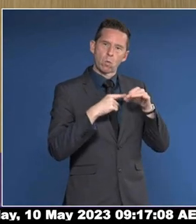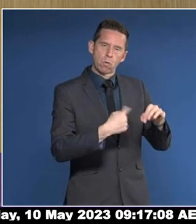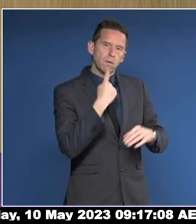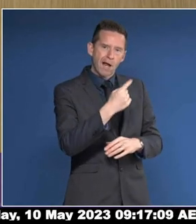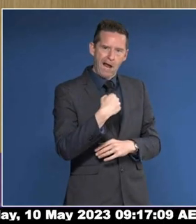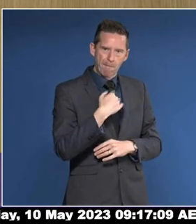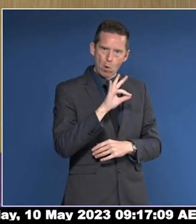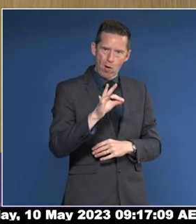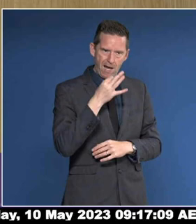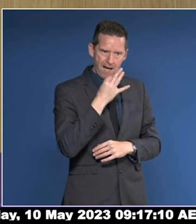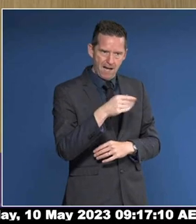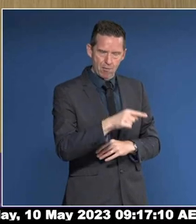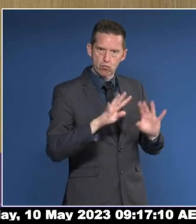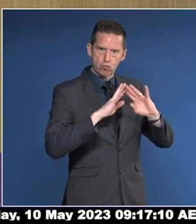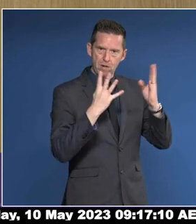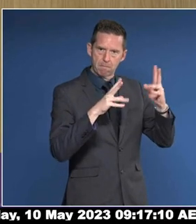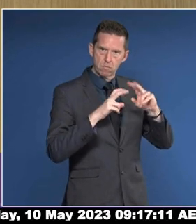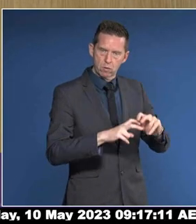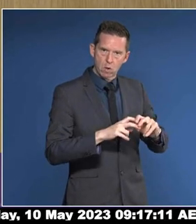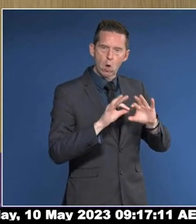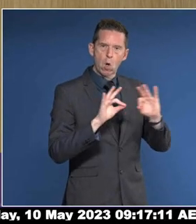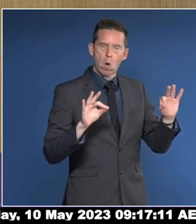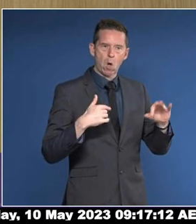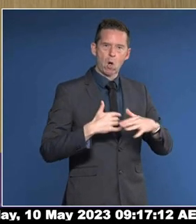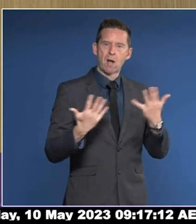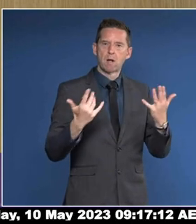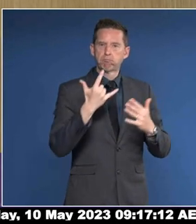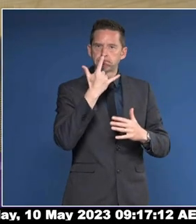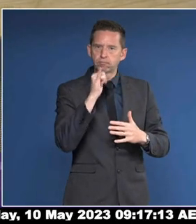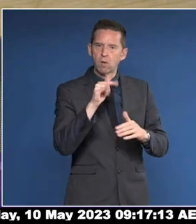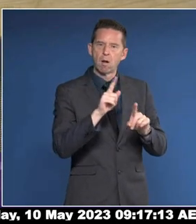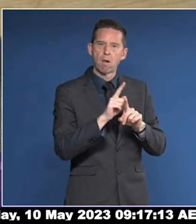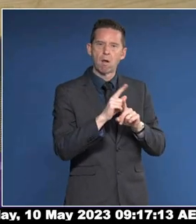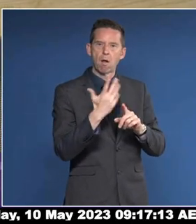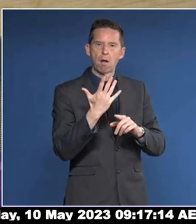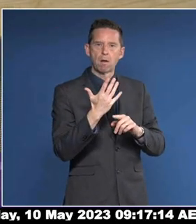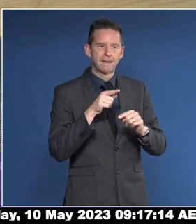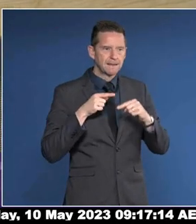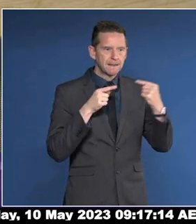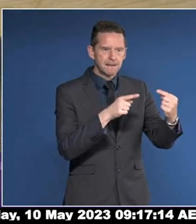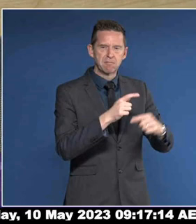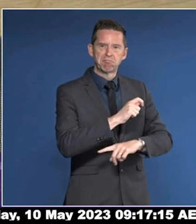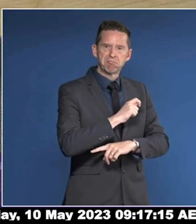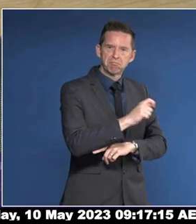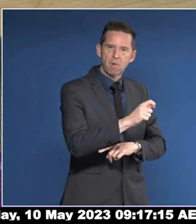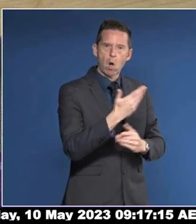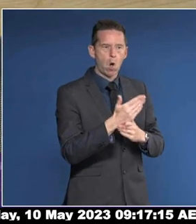Commission to make any adverse findings against any particular Child Safety Officer - Thank you. MS EASTMAN: - on a given date.